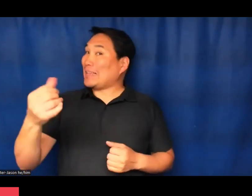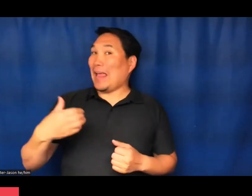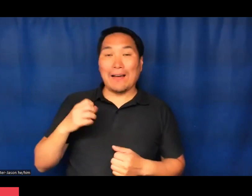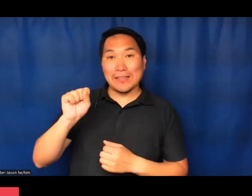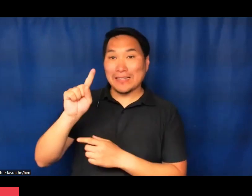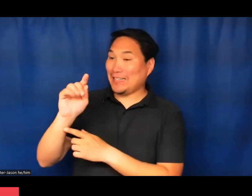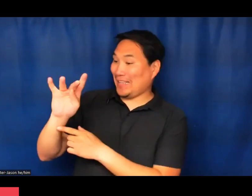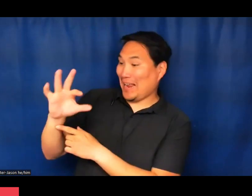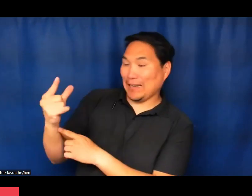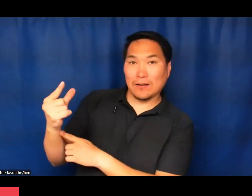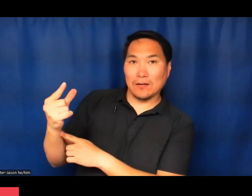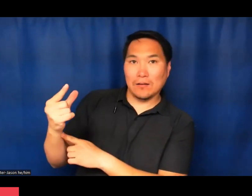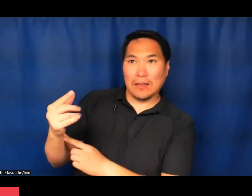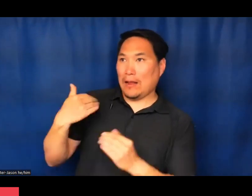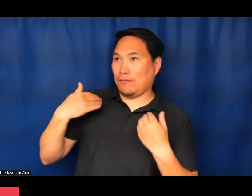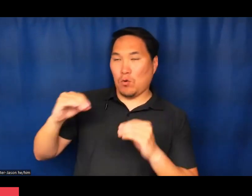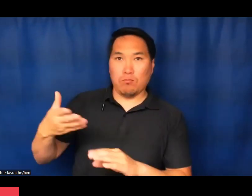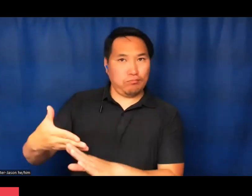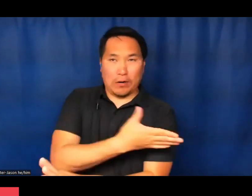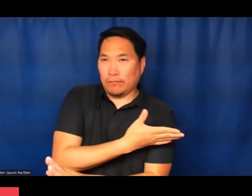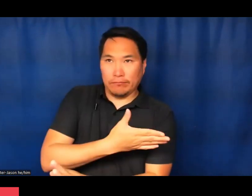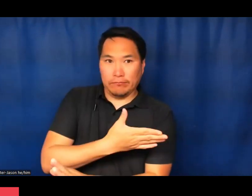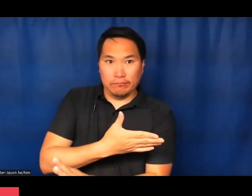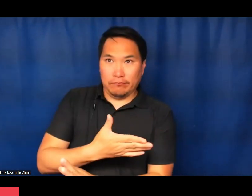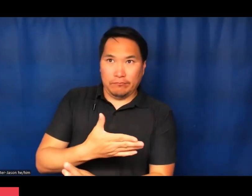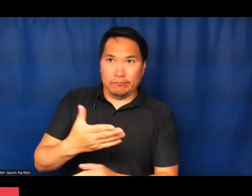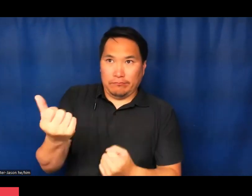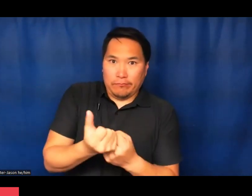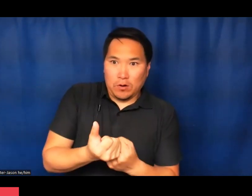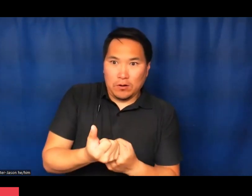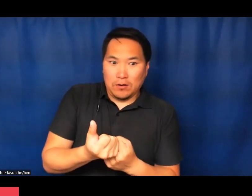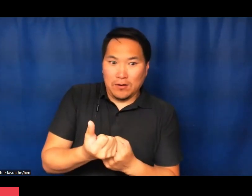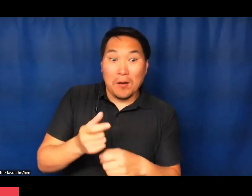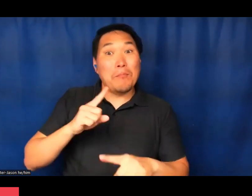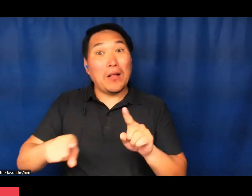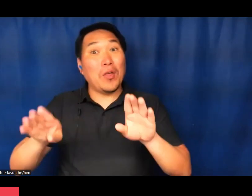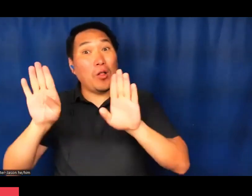Right? Why would it? Well, the courts below said Texas does have standing.